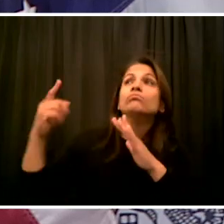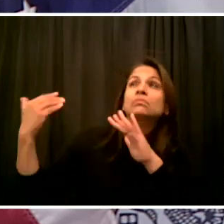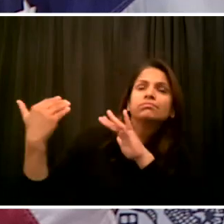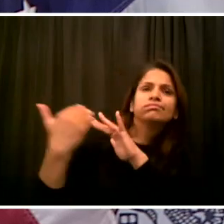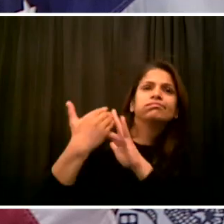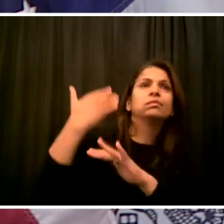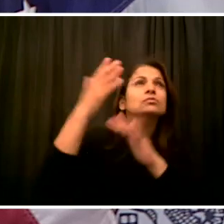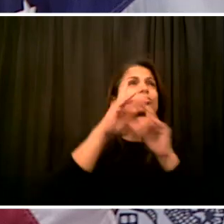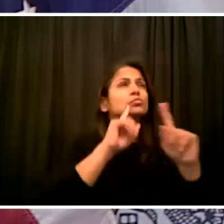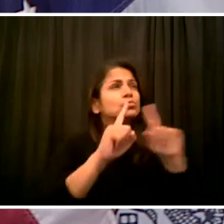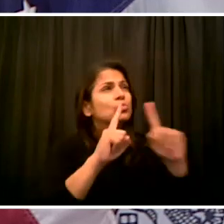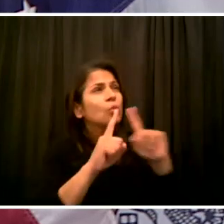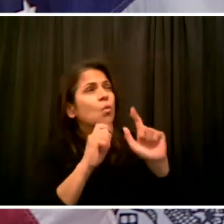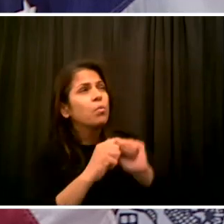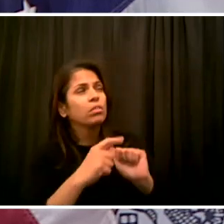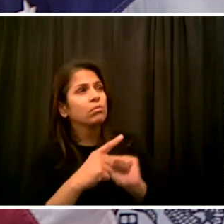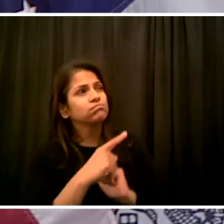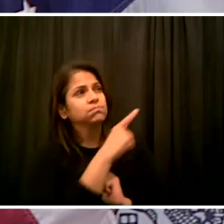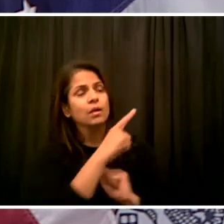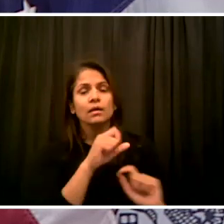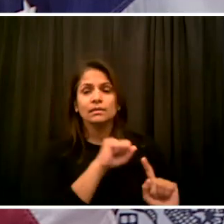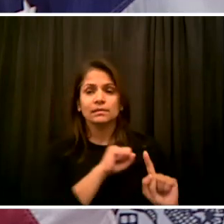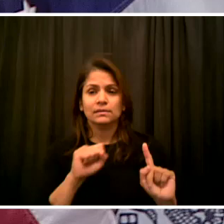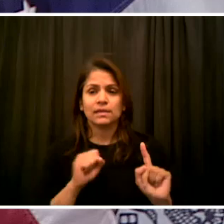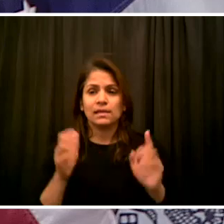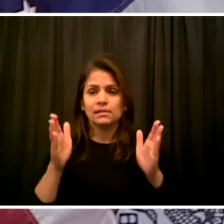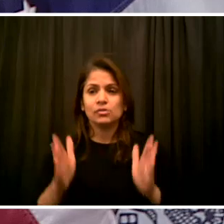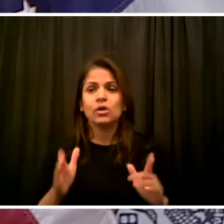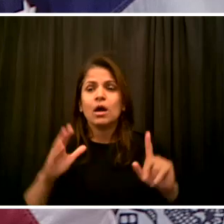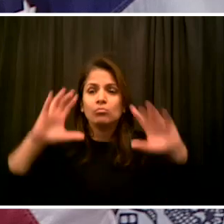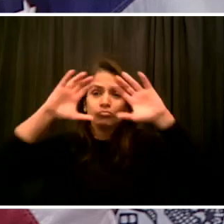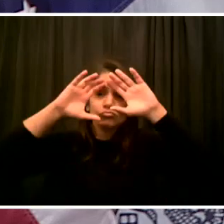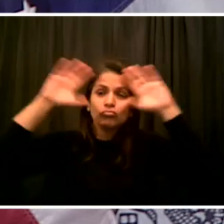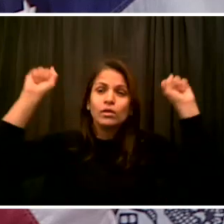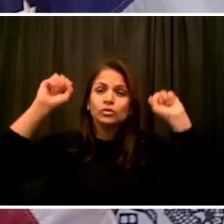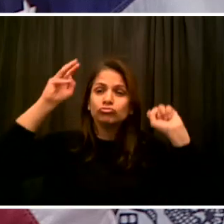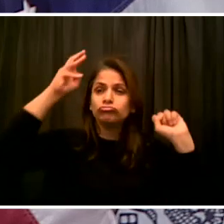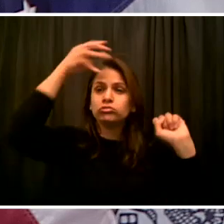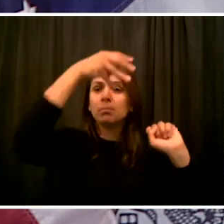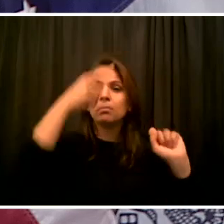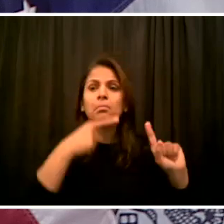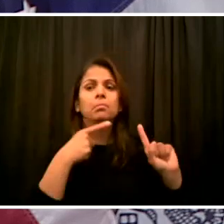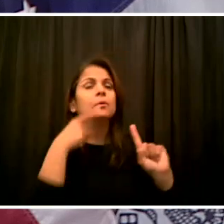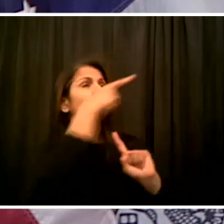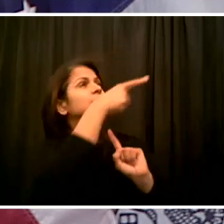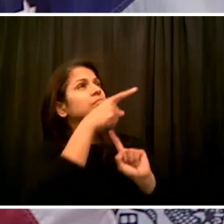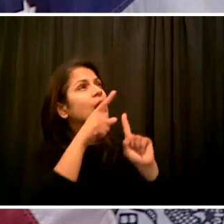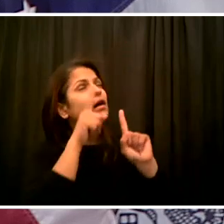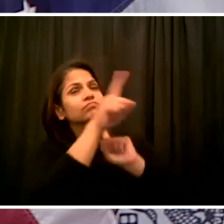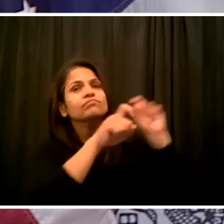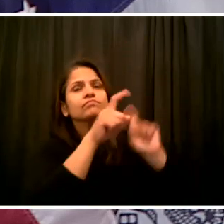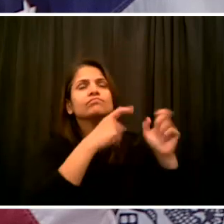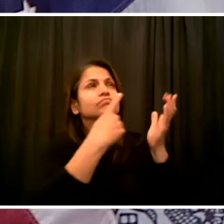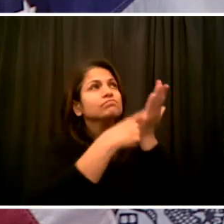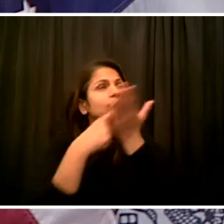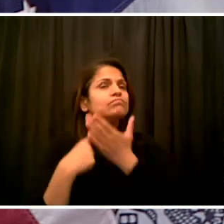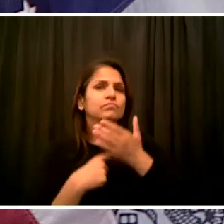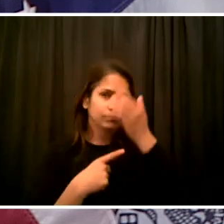DUTY BENEFITS. AND A DIFFERENT AREA, BUT VERY IMPORTANT, THE ROHEESFU' ND AS